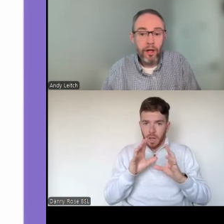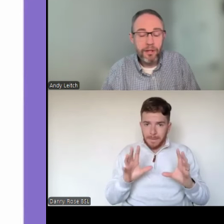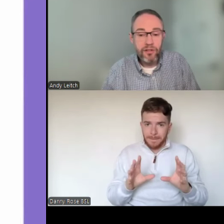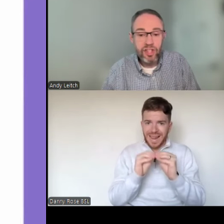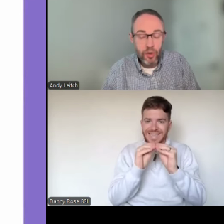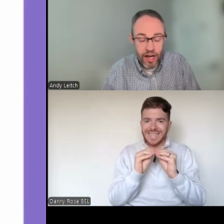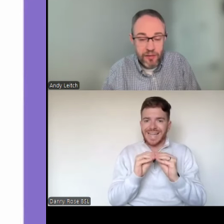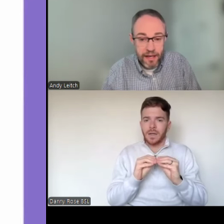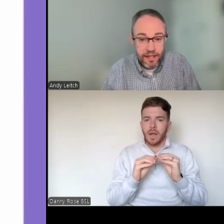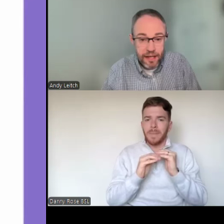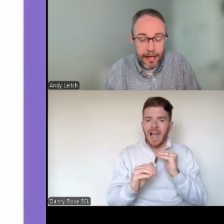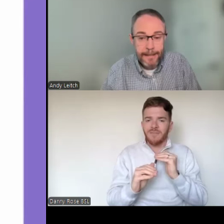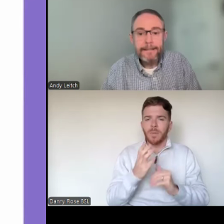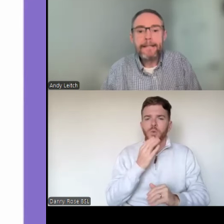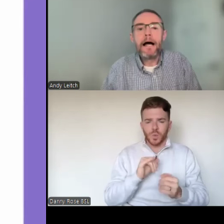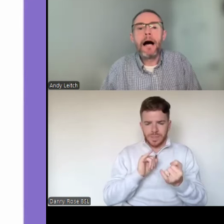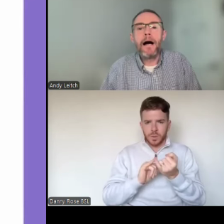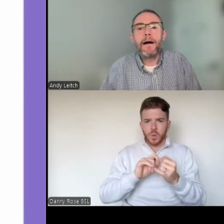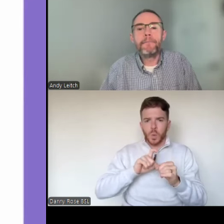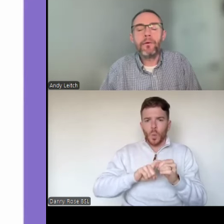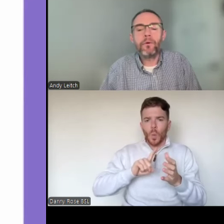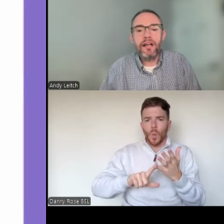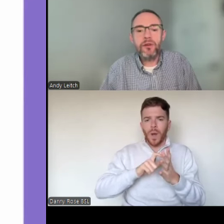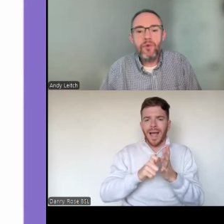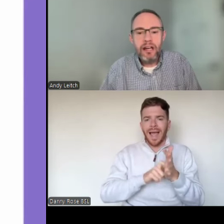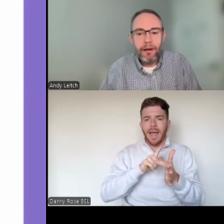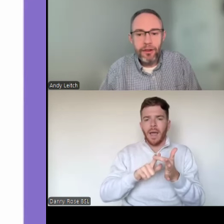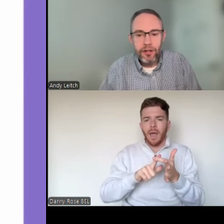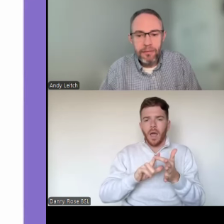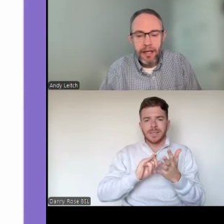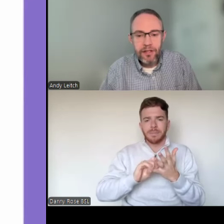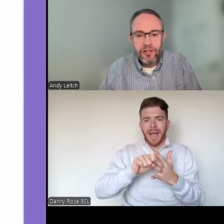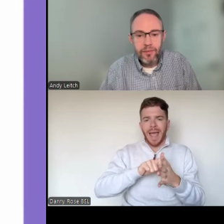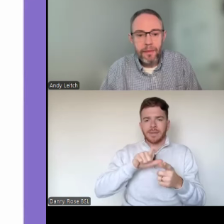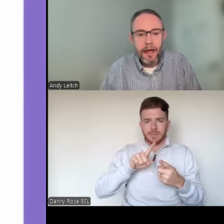We're going to be using Squarespace today. That will last around about 30 minutes,